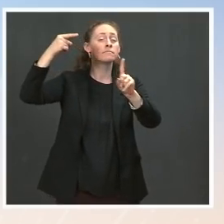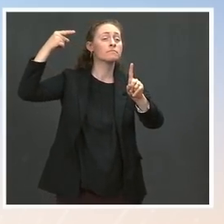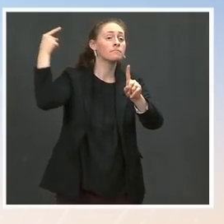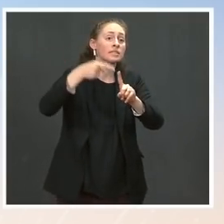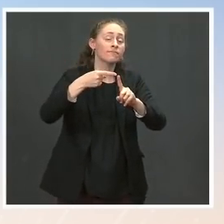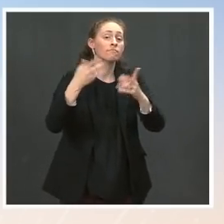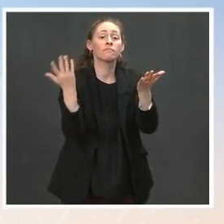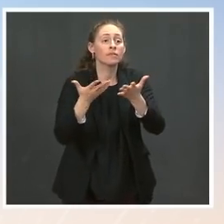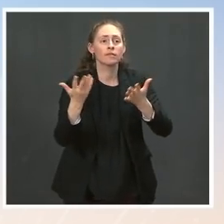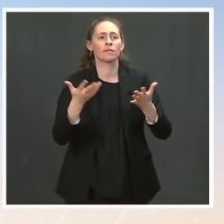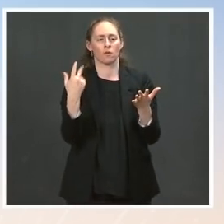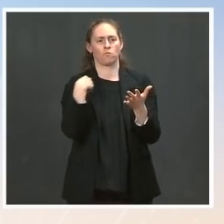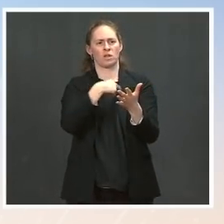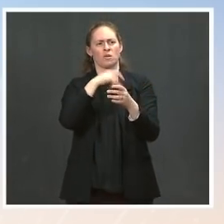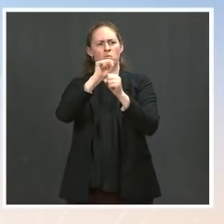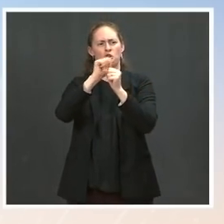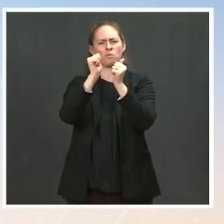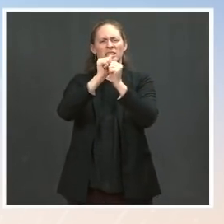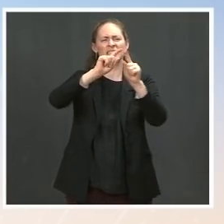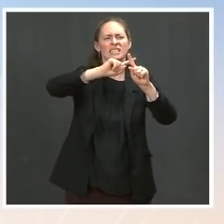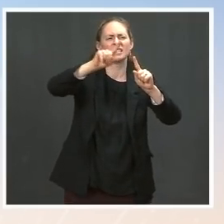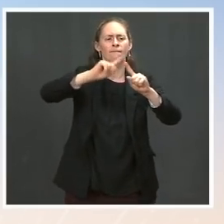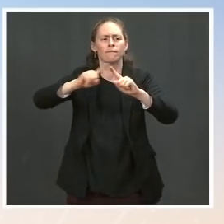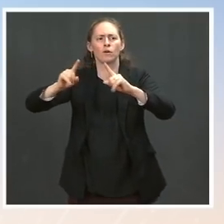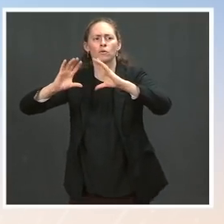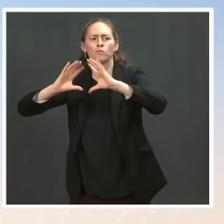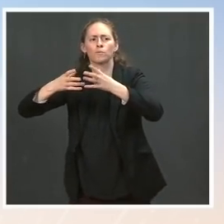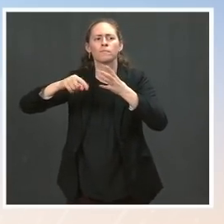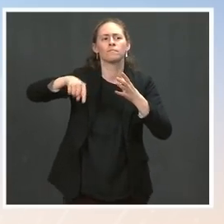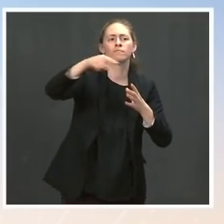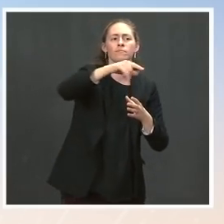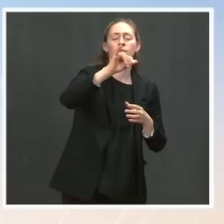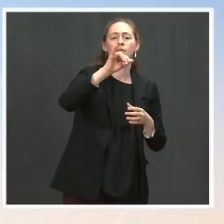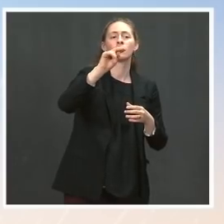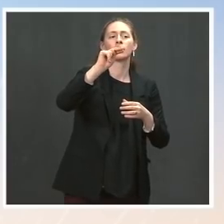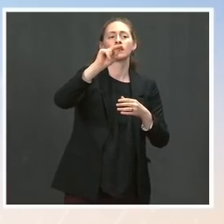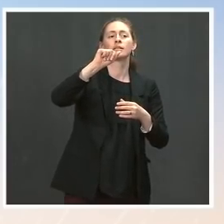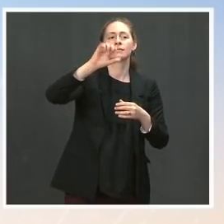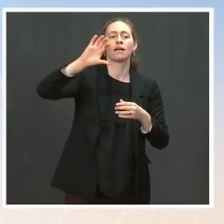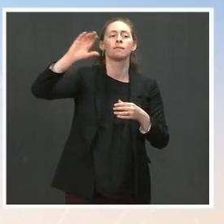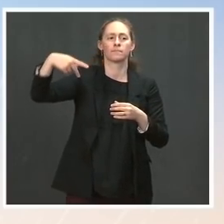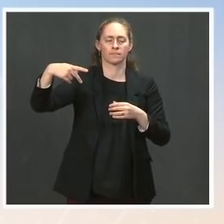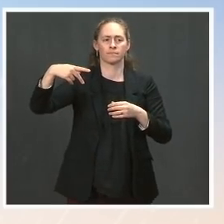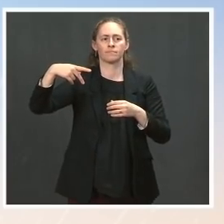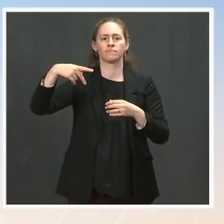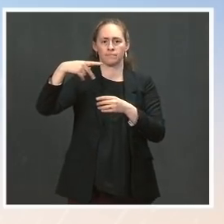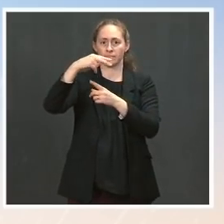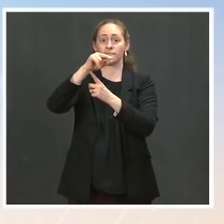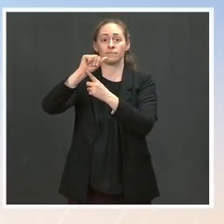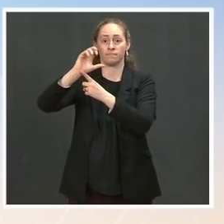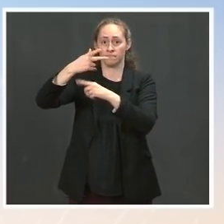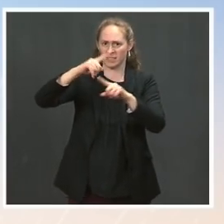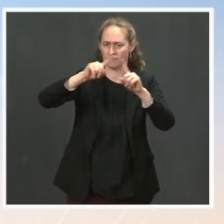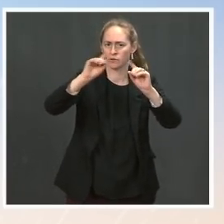including the NAACP Legal Defense Fund; the Leadership Congr- -- Conference -- I'm sorry; as well as leading experts.